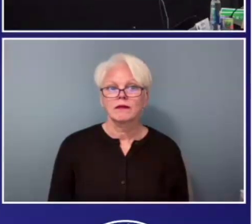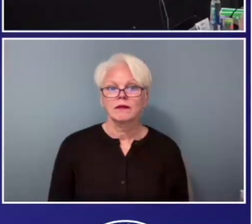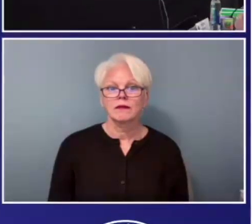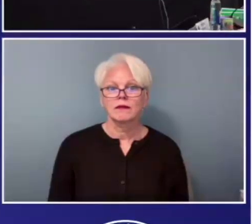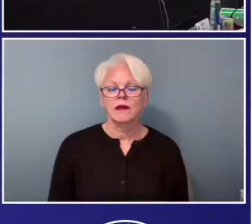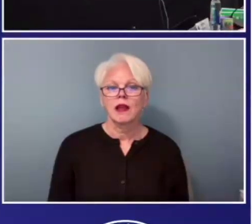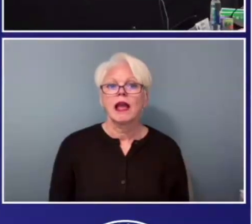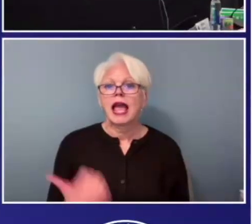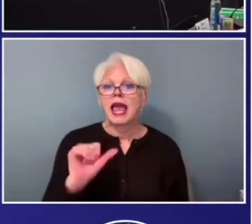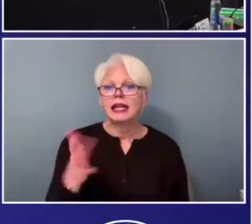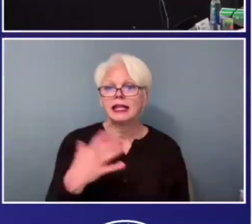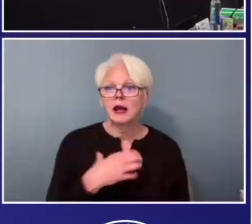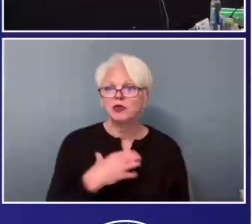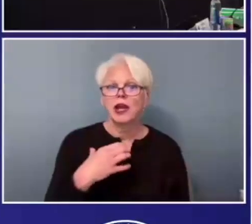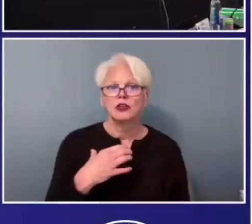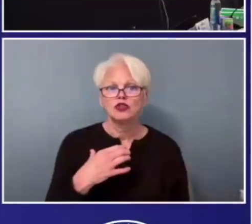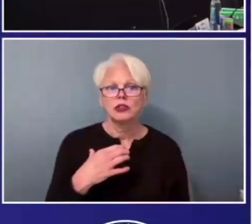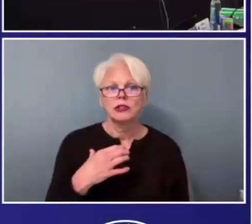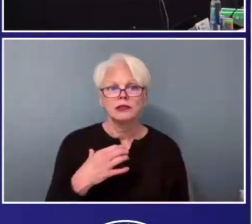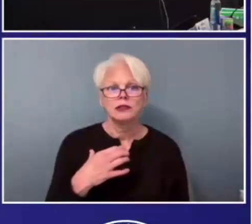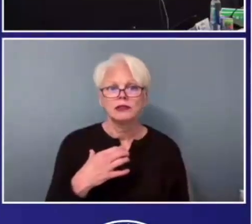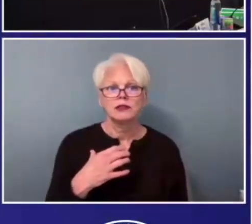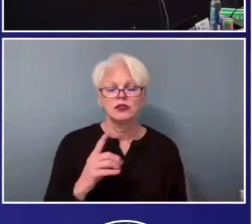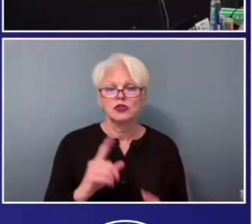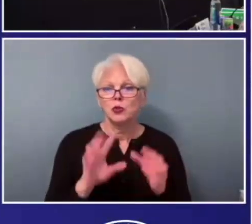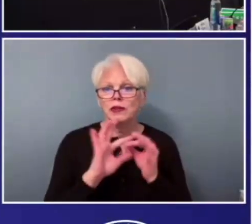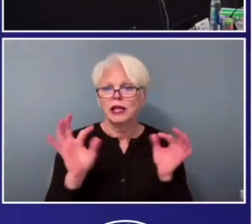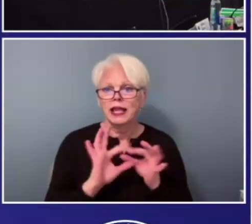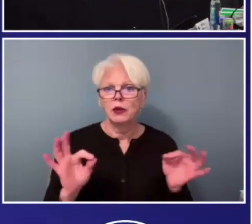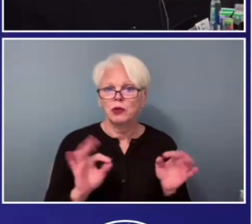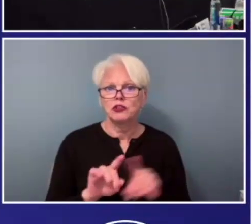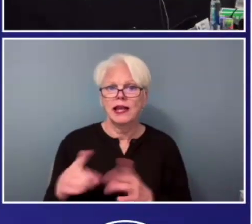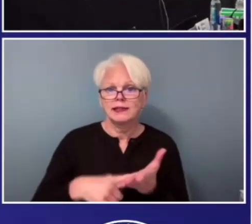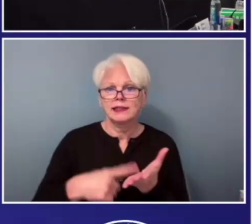Are there any objections to the language as discussed and presented?